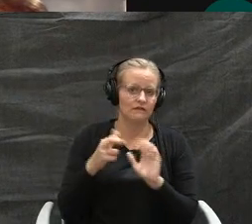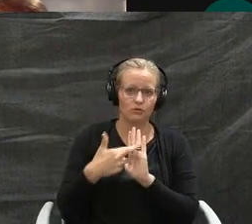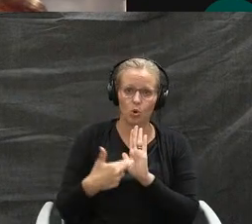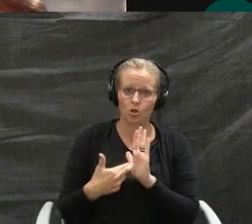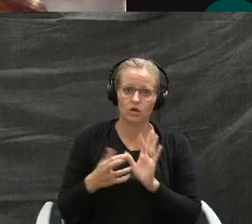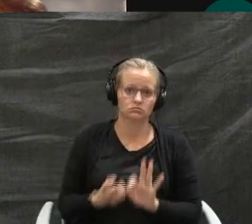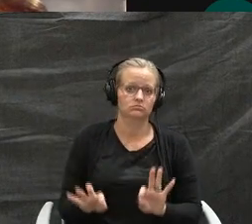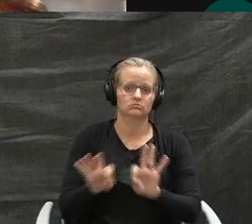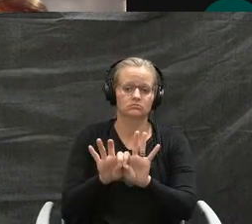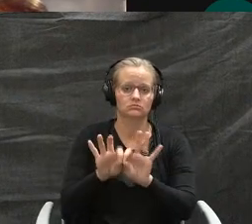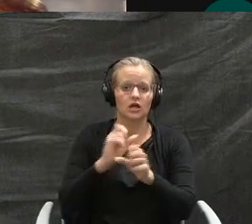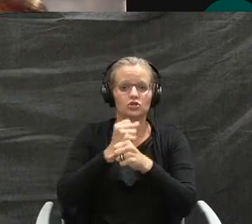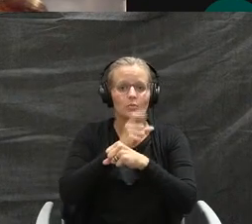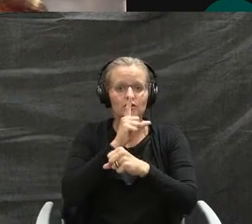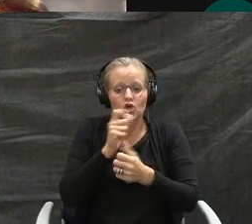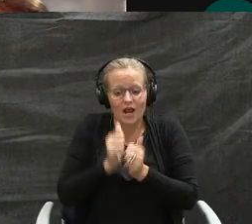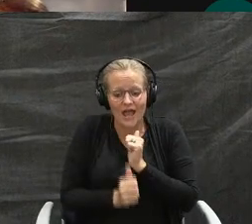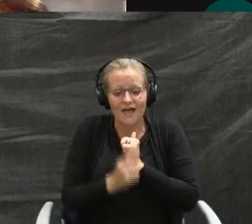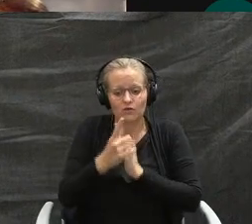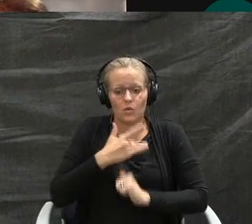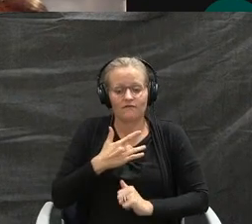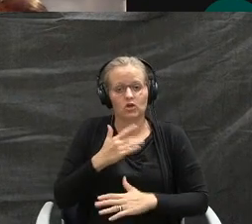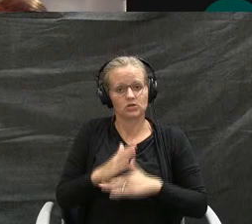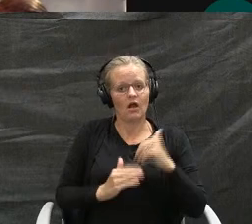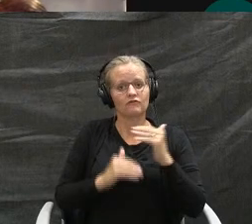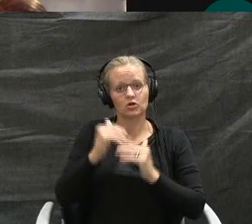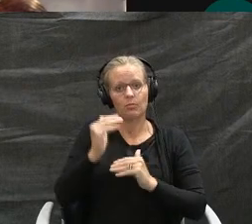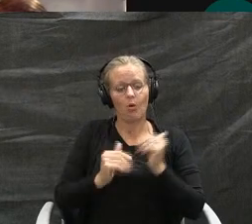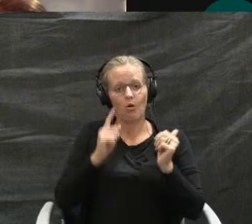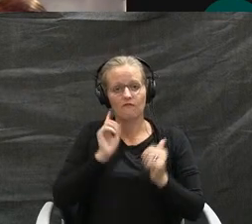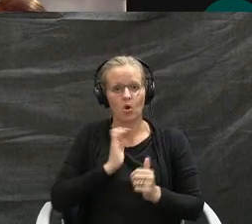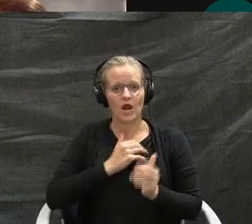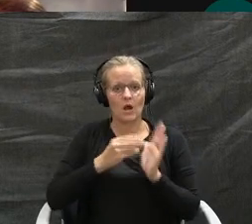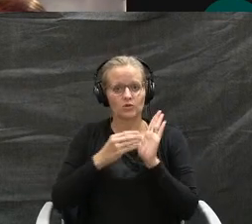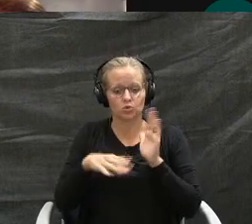that all of this field as comfortable as possible for our students going into the